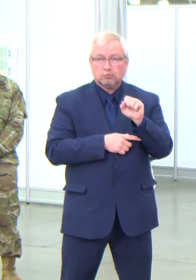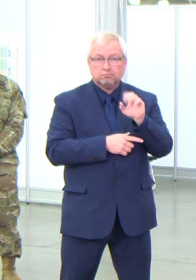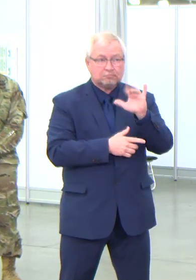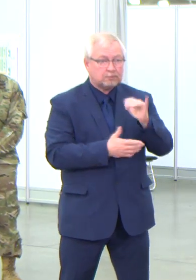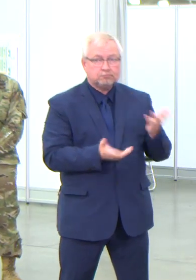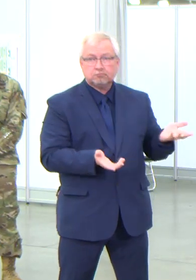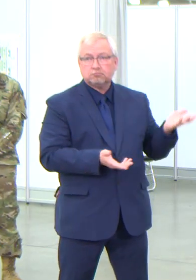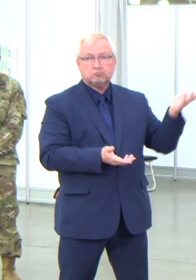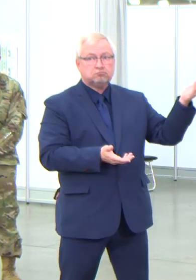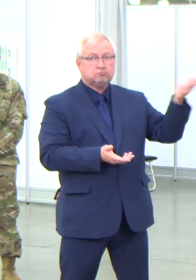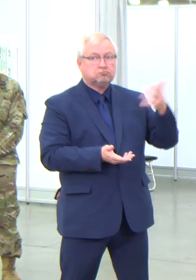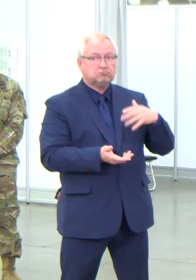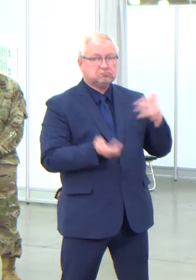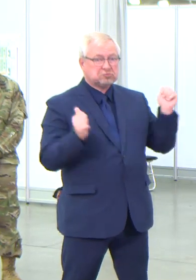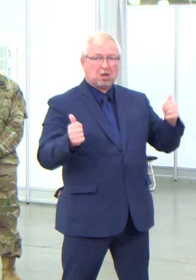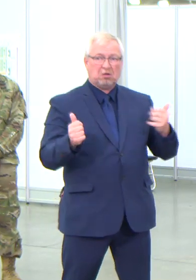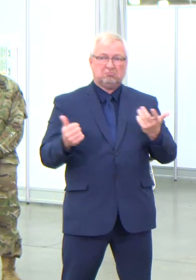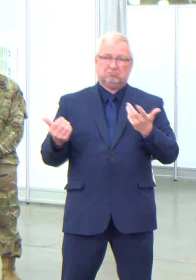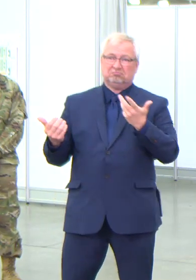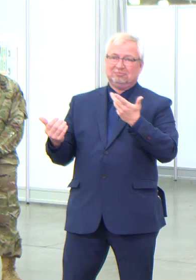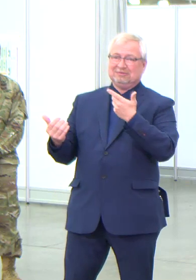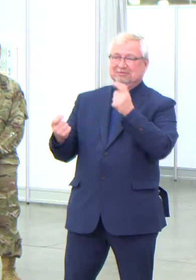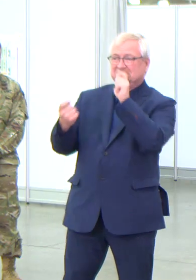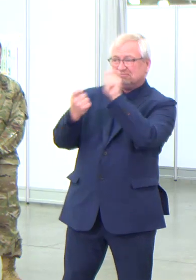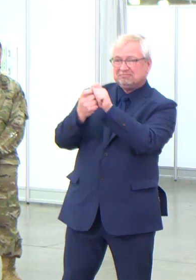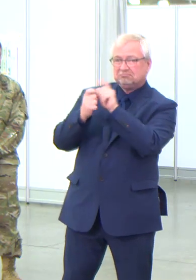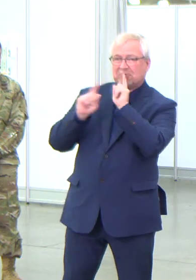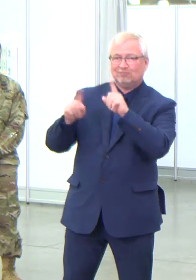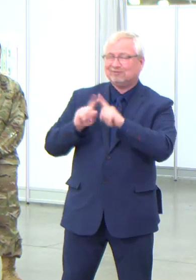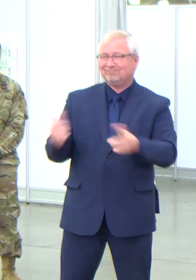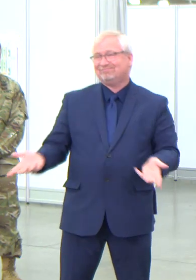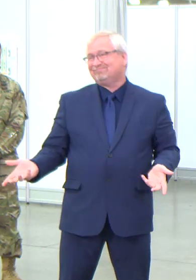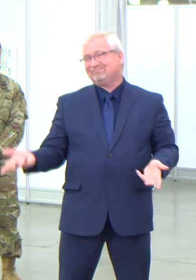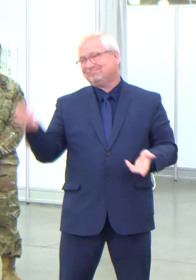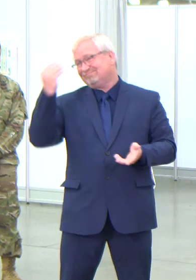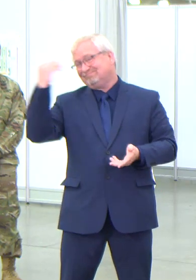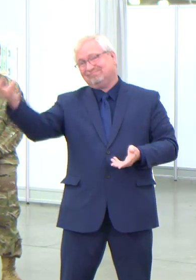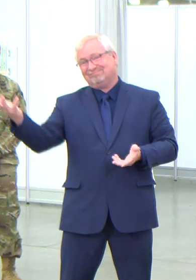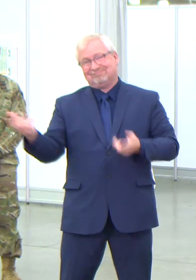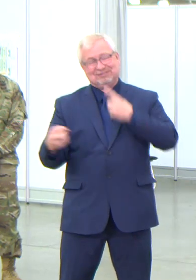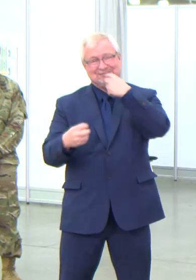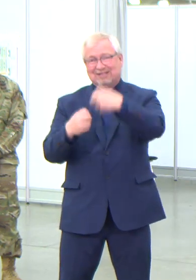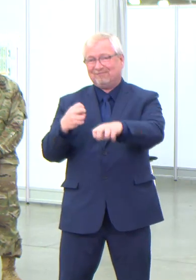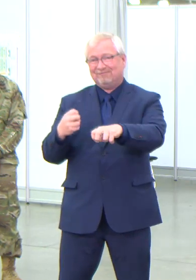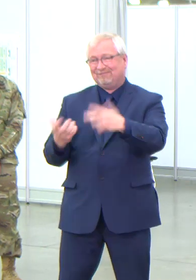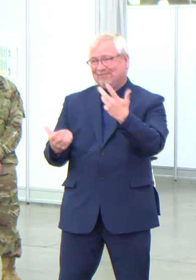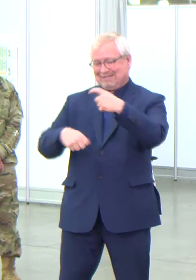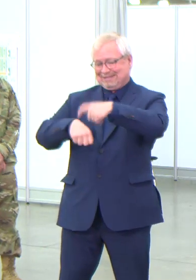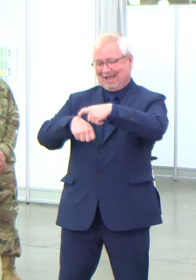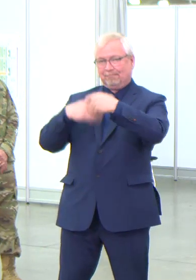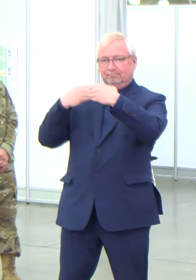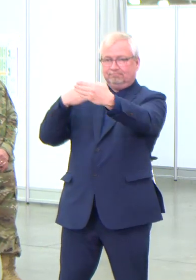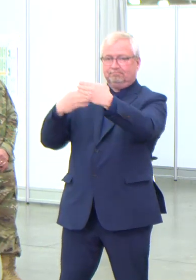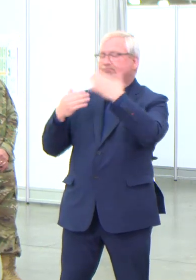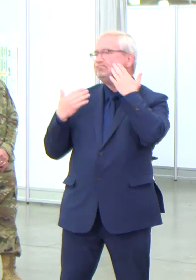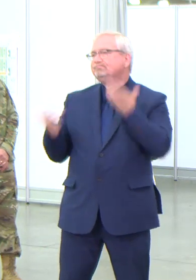want to touch on this? There's a lot of smart guys who can probably give you a better answer, but it's going to be a hard decision based on the data and we can't